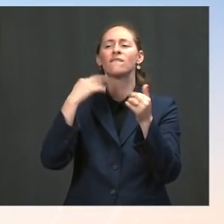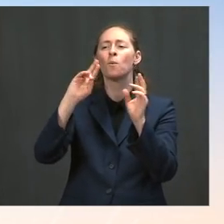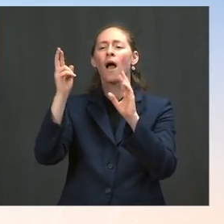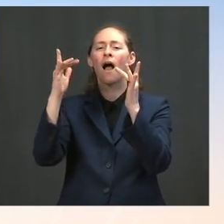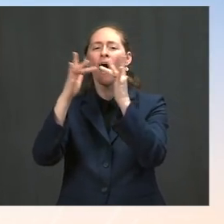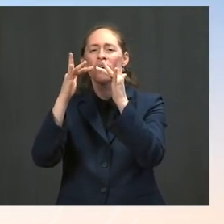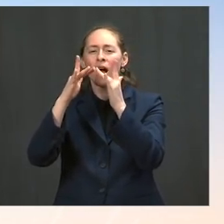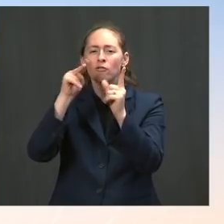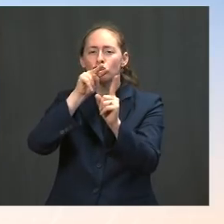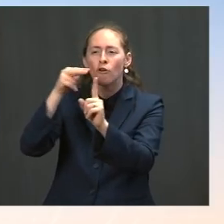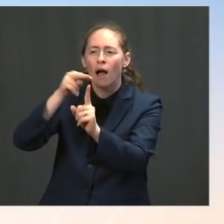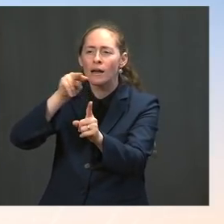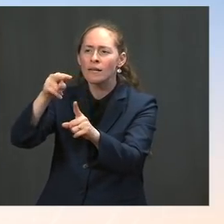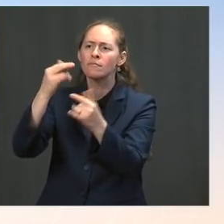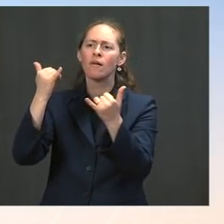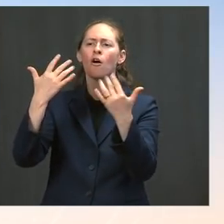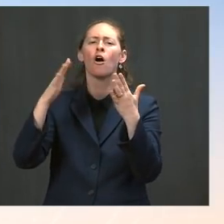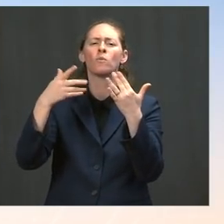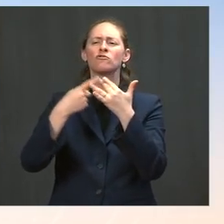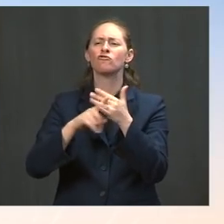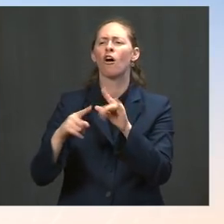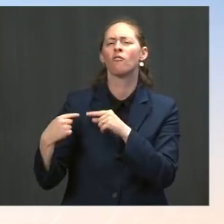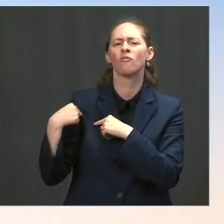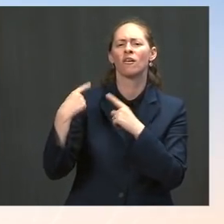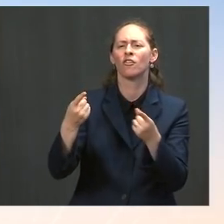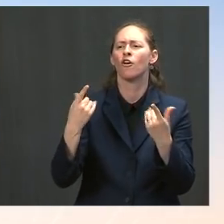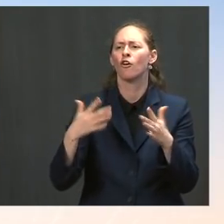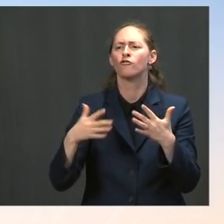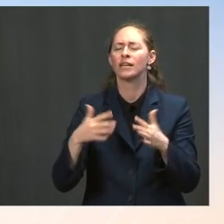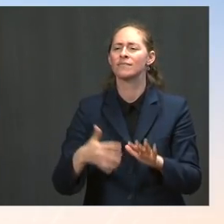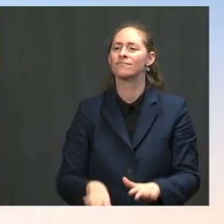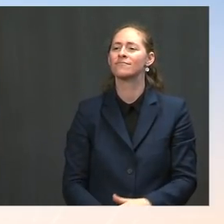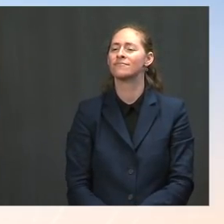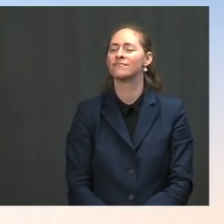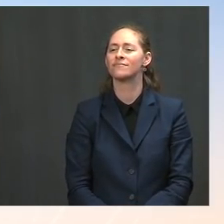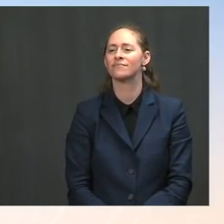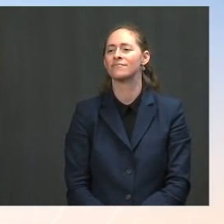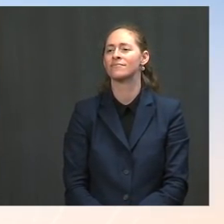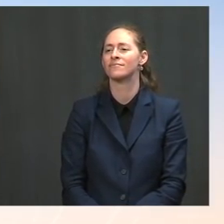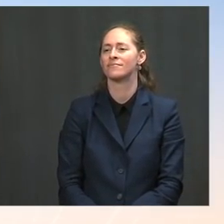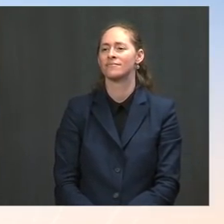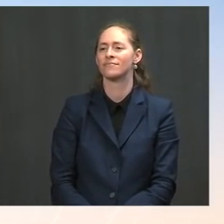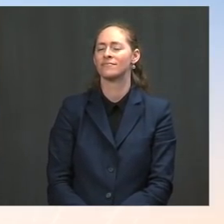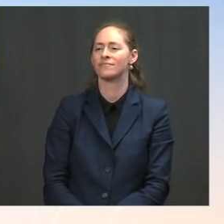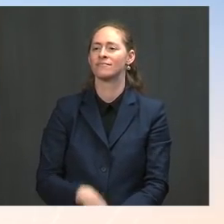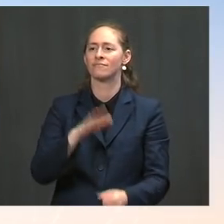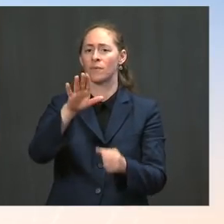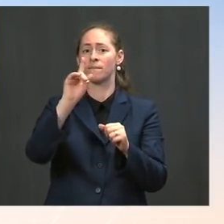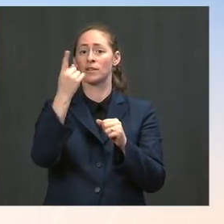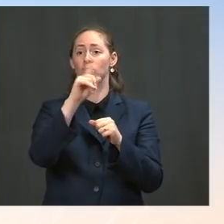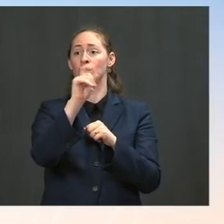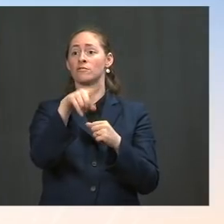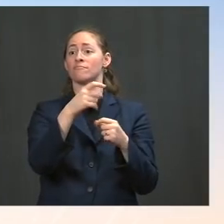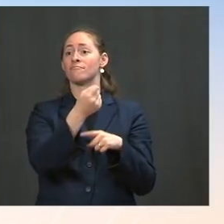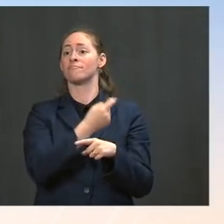As I noted in response to the first question, we did -- our White House Medical Unit did contact tracing interviews and determined no cla- --